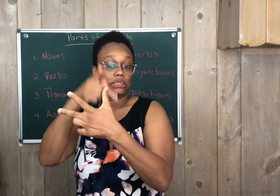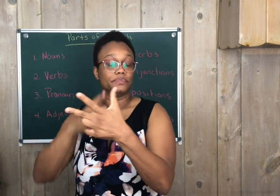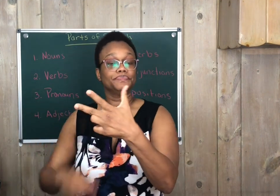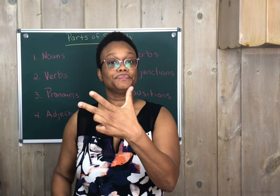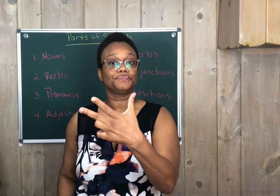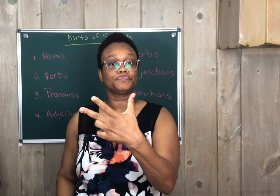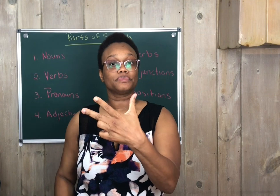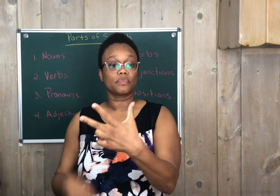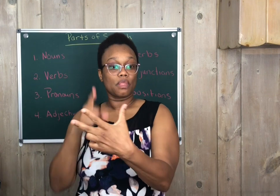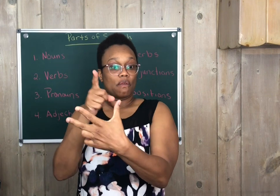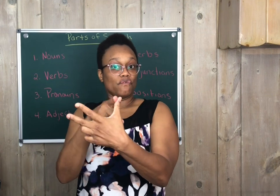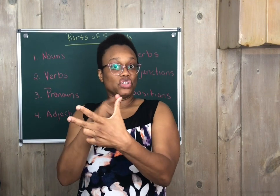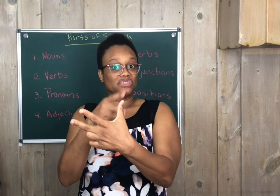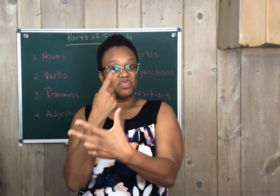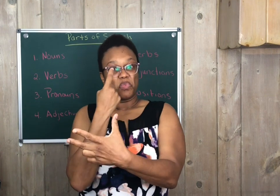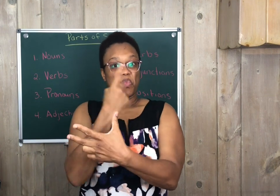Now pronouns can fall into three groups